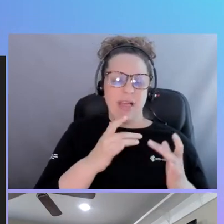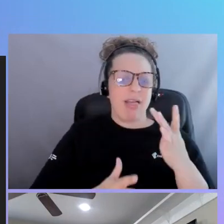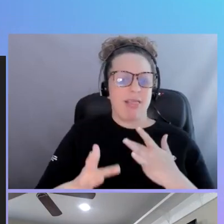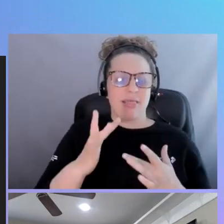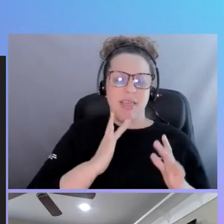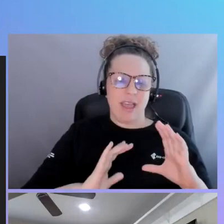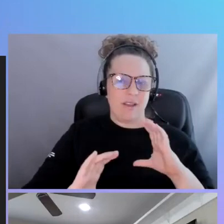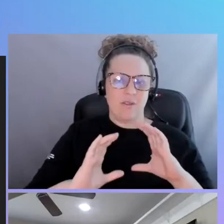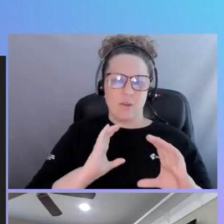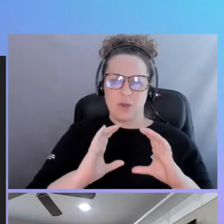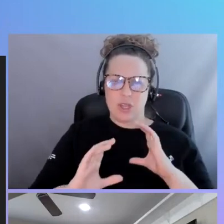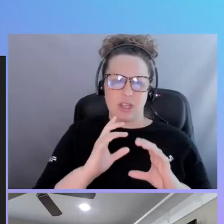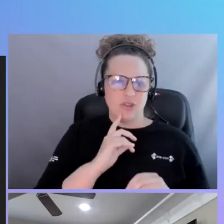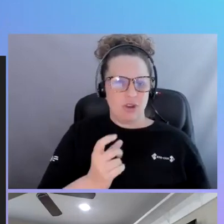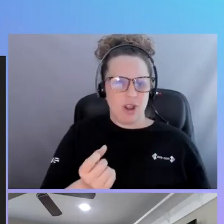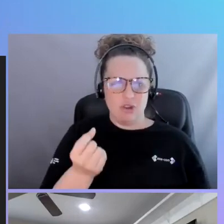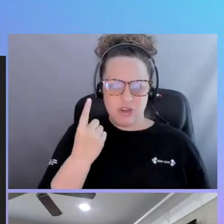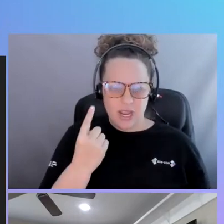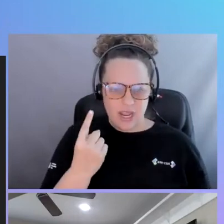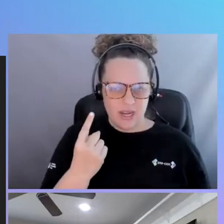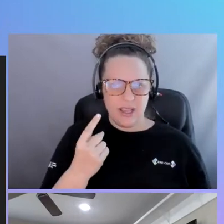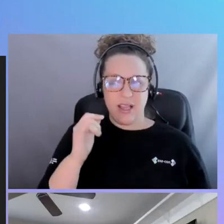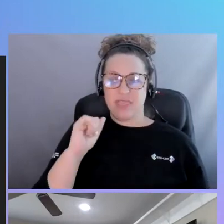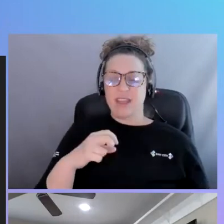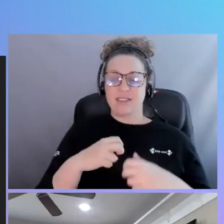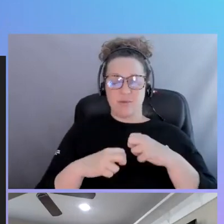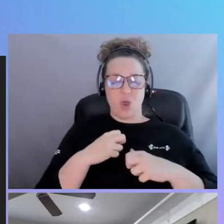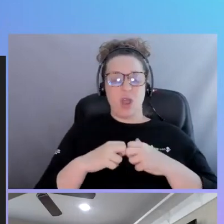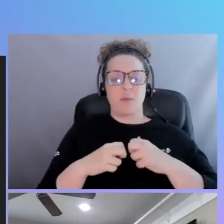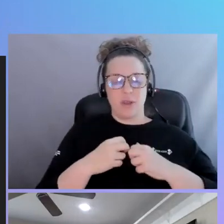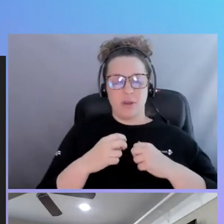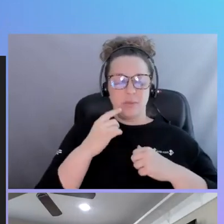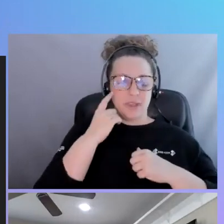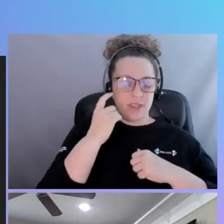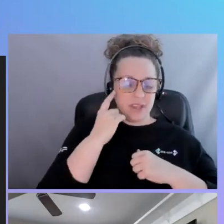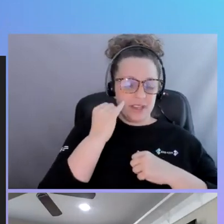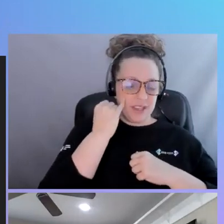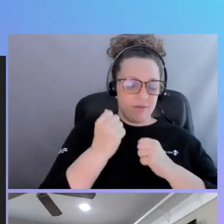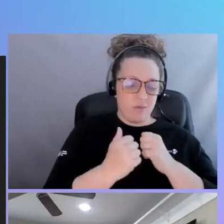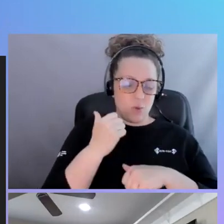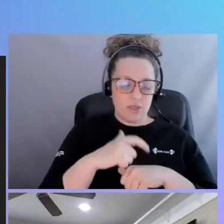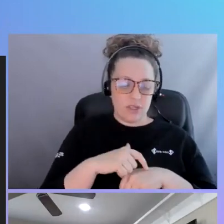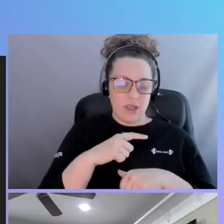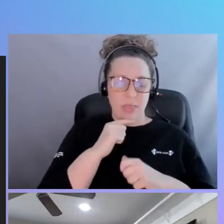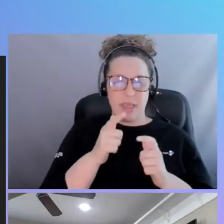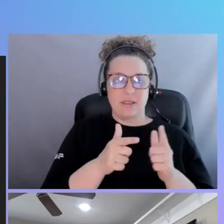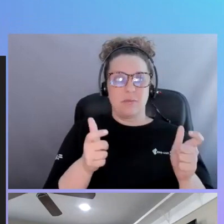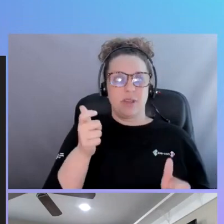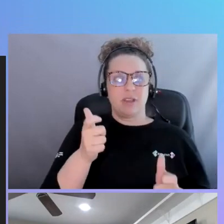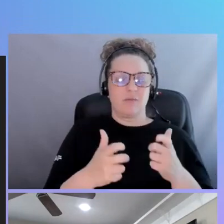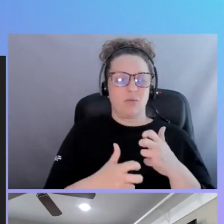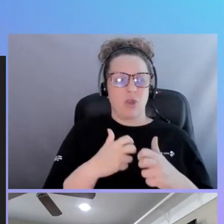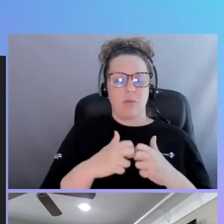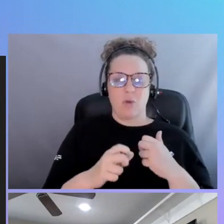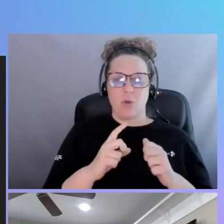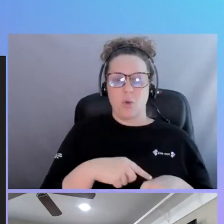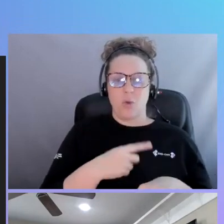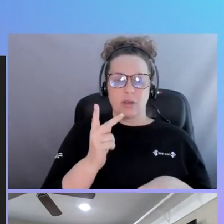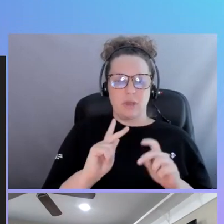passion and understanding. That's the problem because if most times that's the biggest problem, once people understand